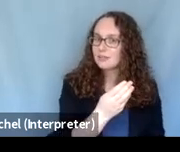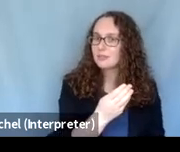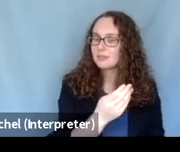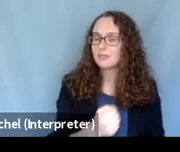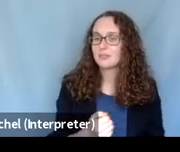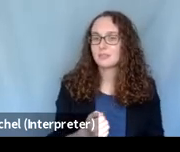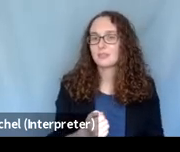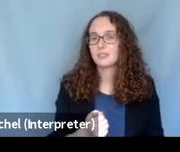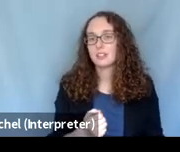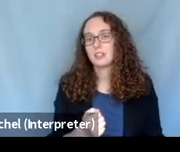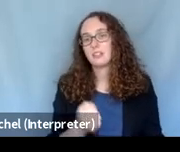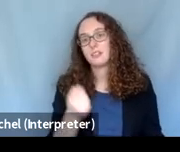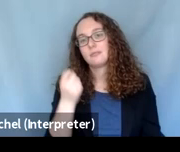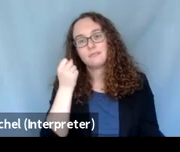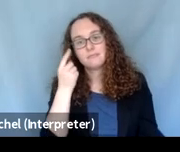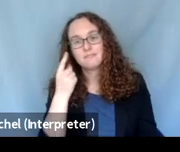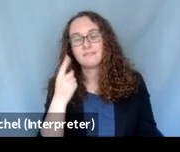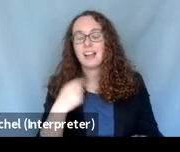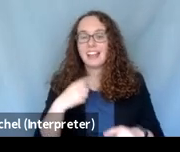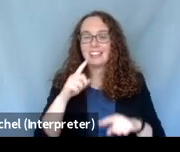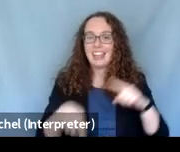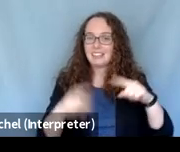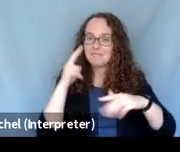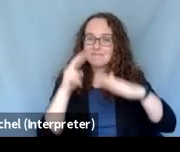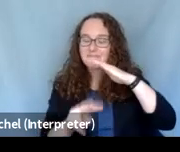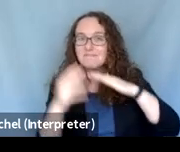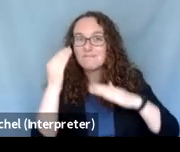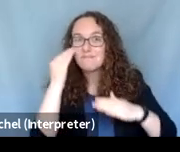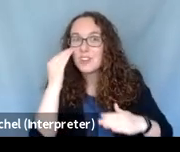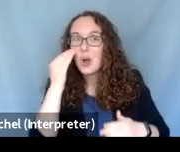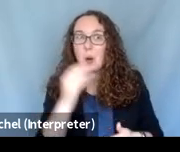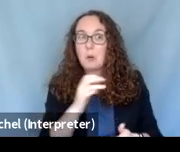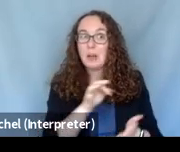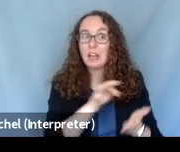software they'll be using in the future but it's what they're using right now.